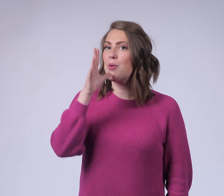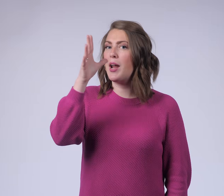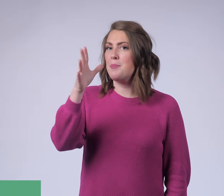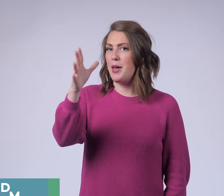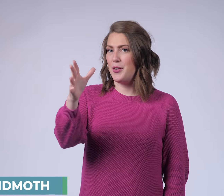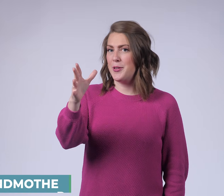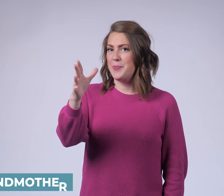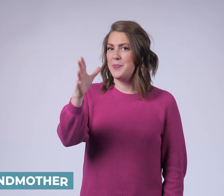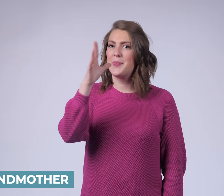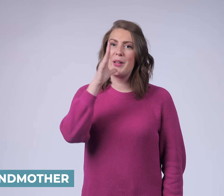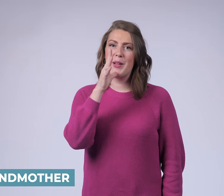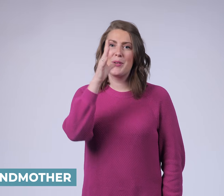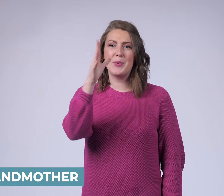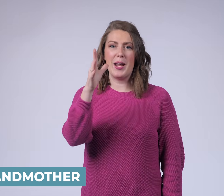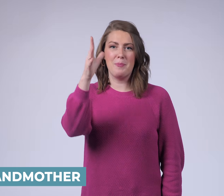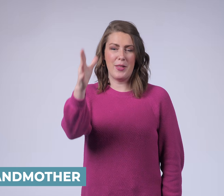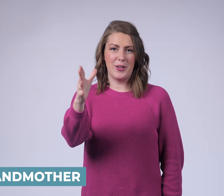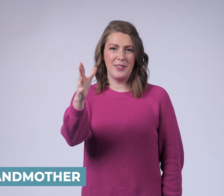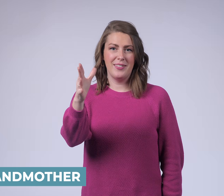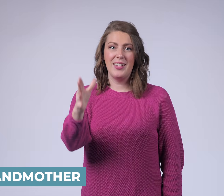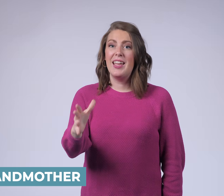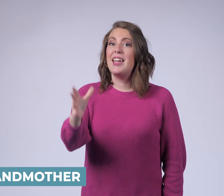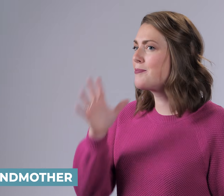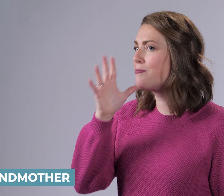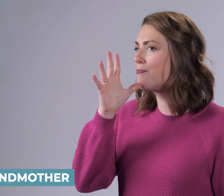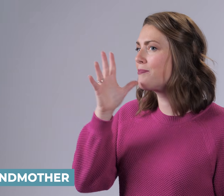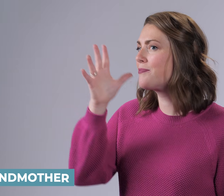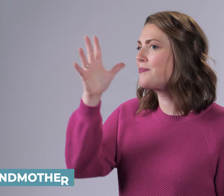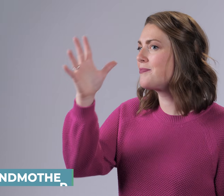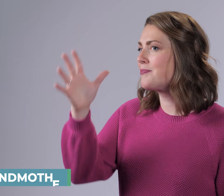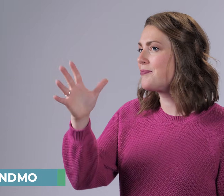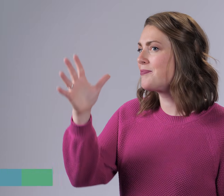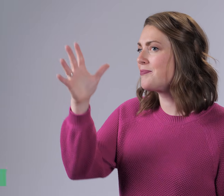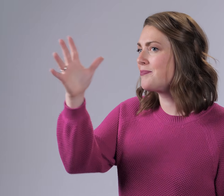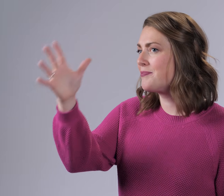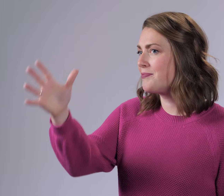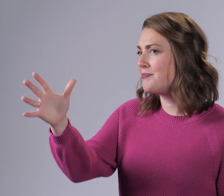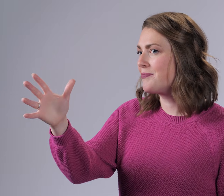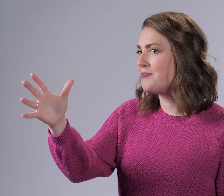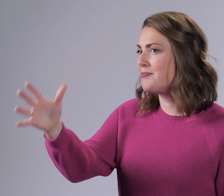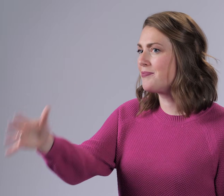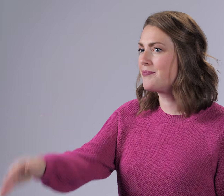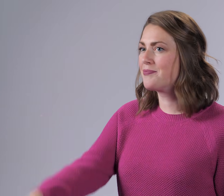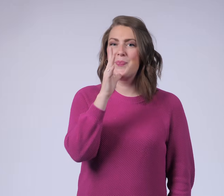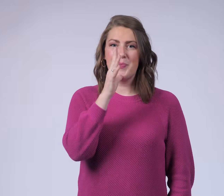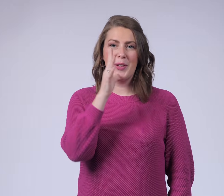Grandmother. It's the sign mother, but it bounces out.